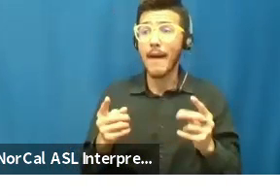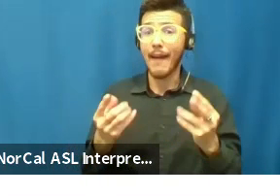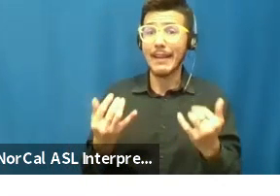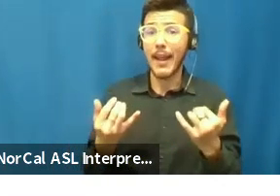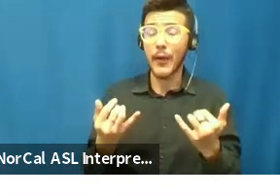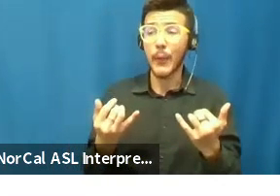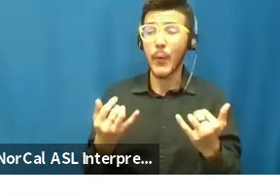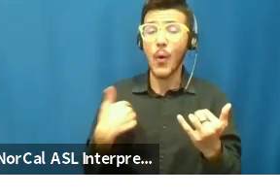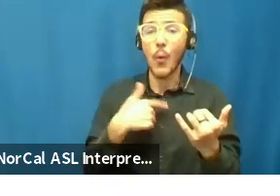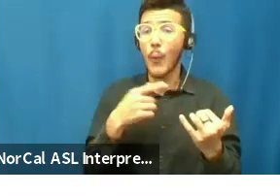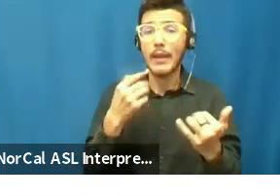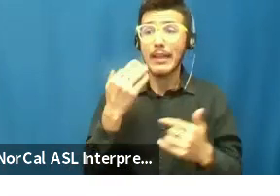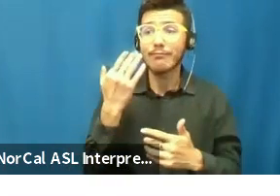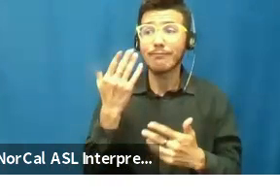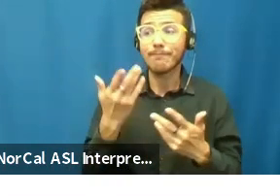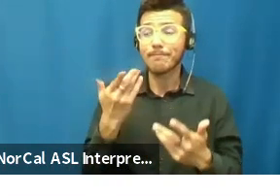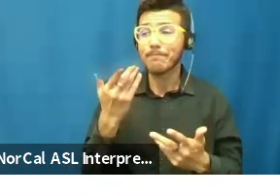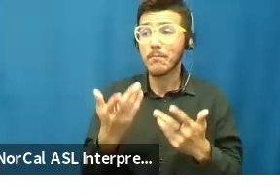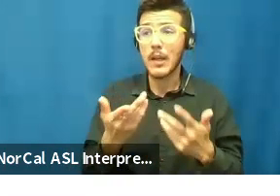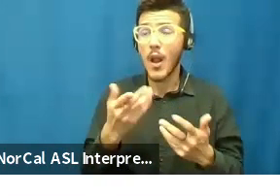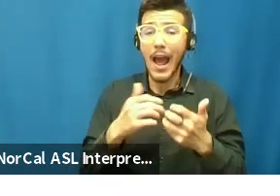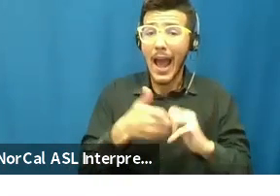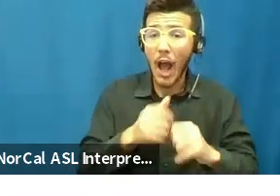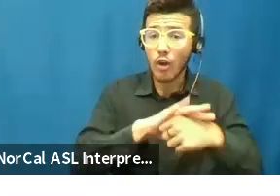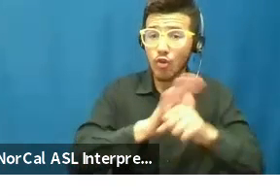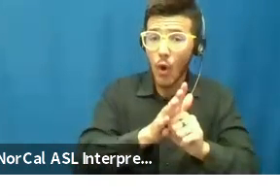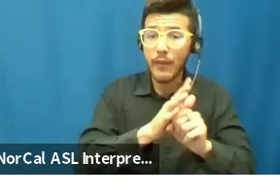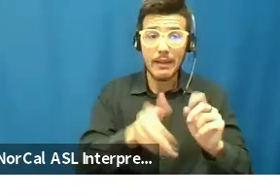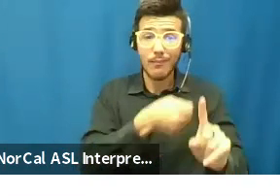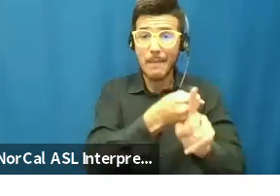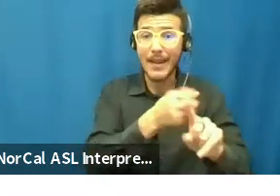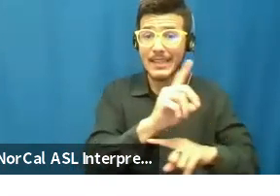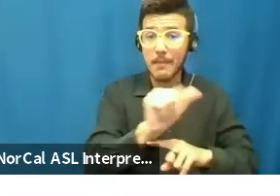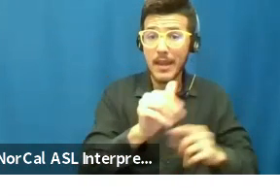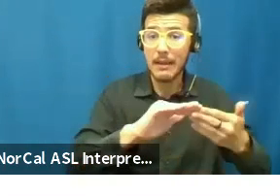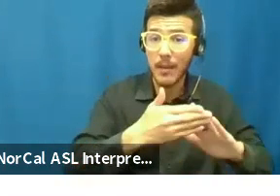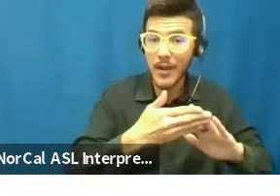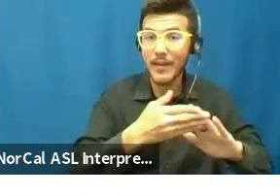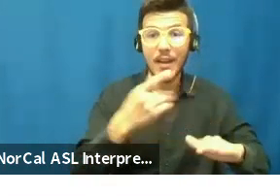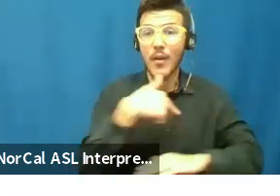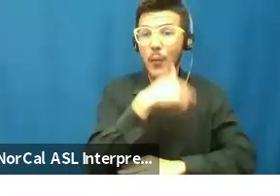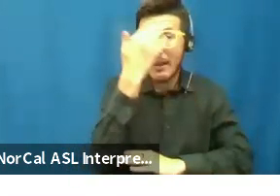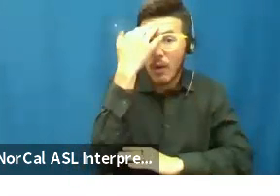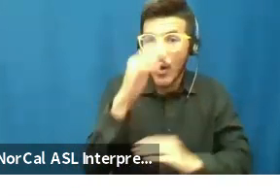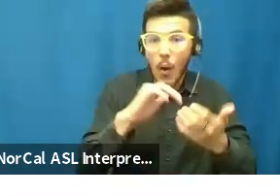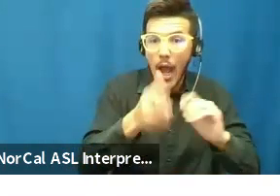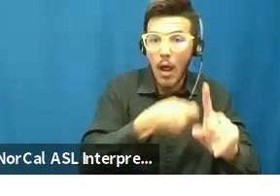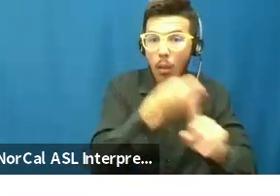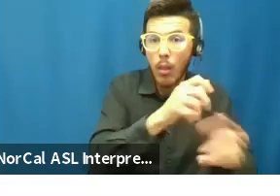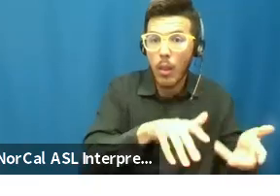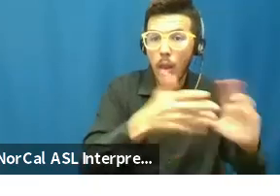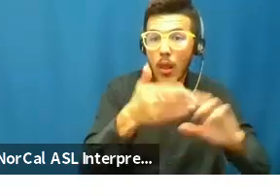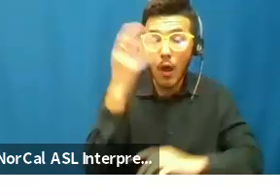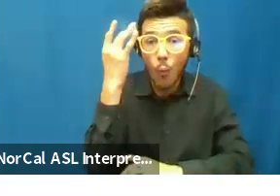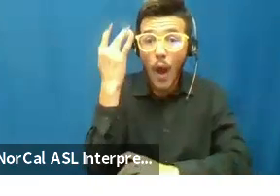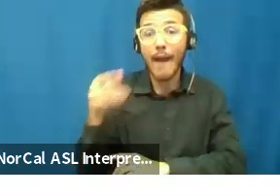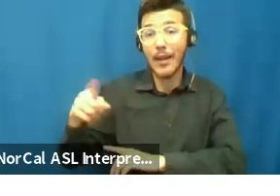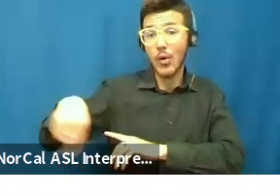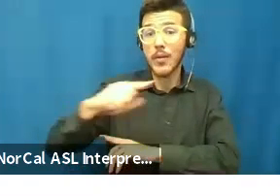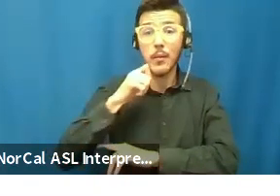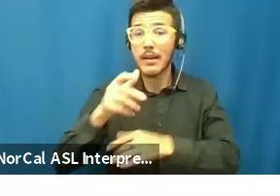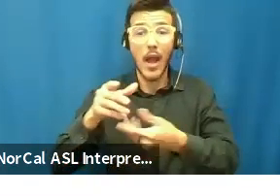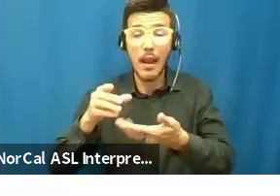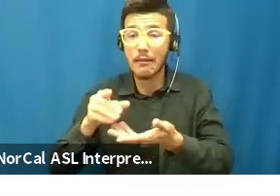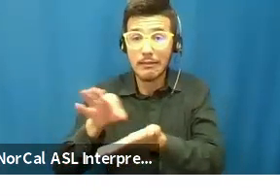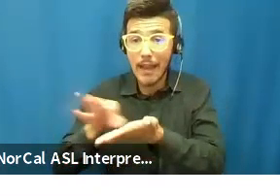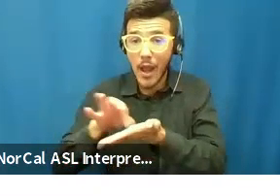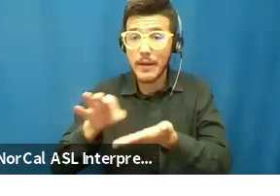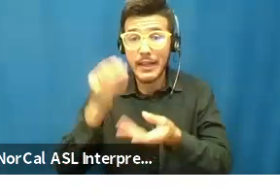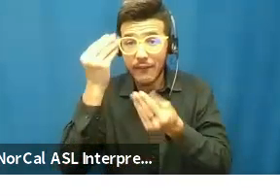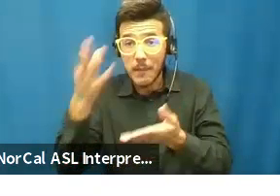affected the disability population because they were not collecting that information.